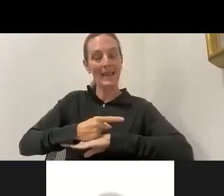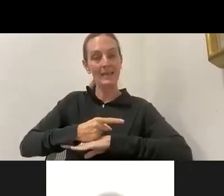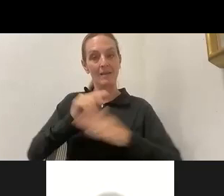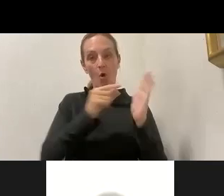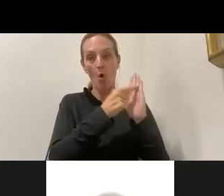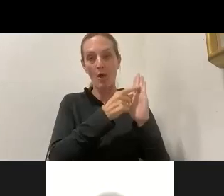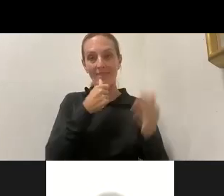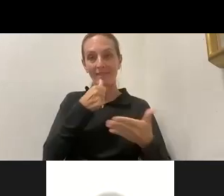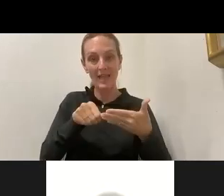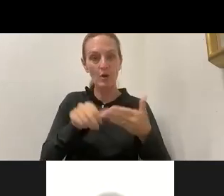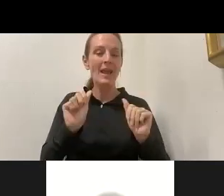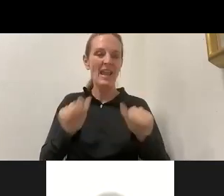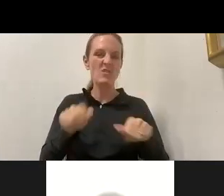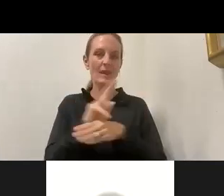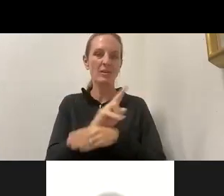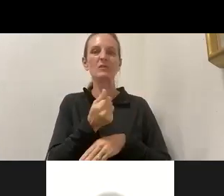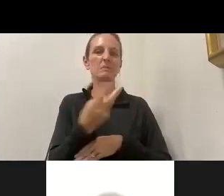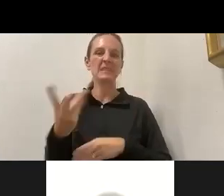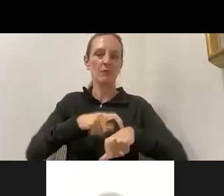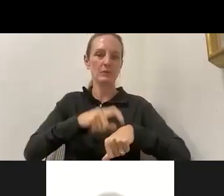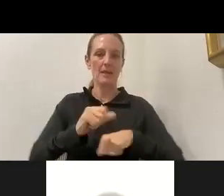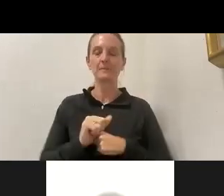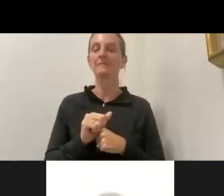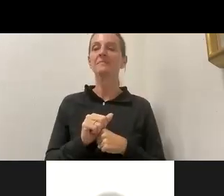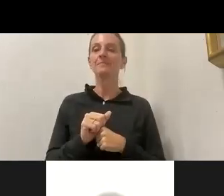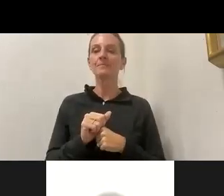grants that you are trying to look for. And yeah, other stories related to the project that you